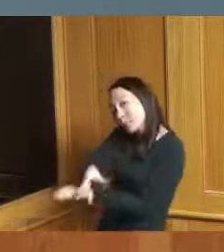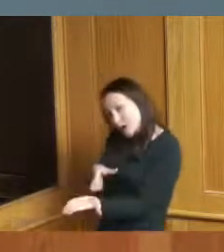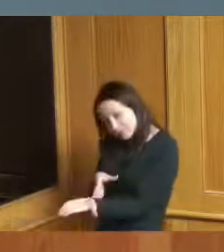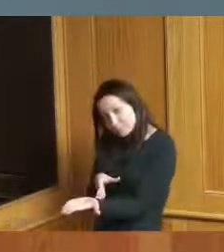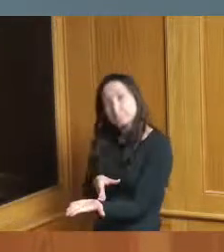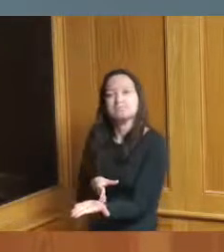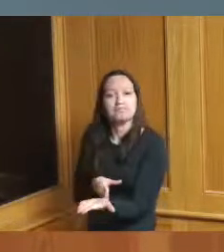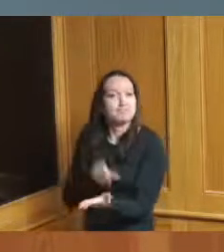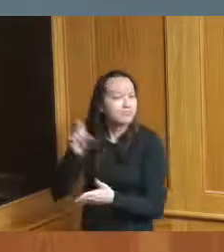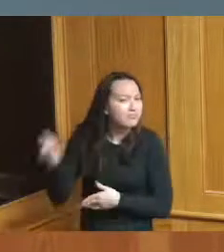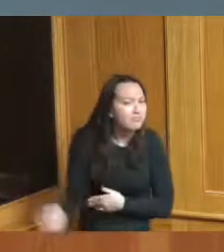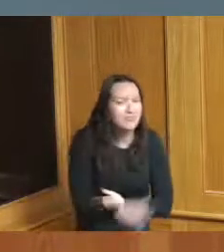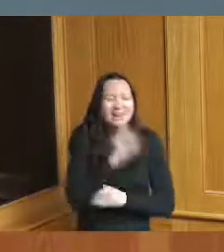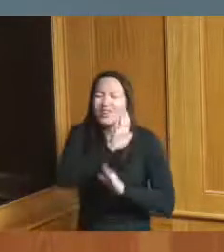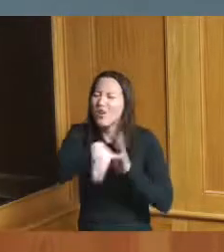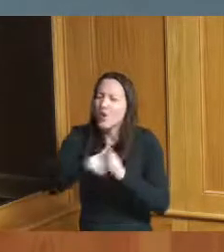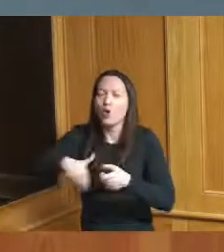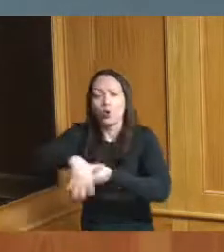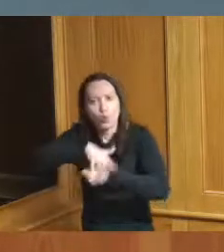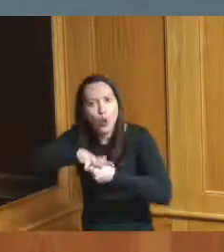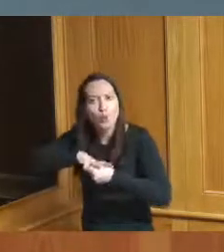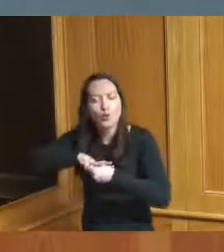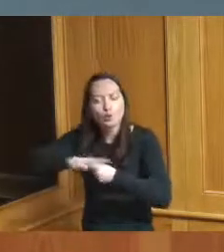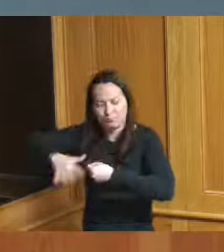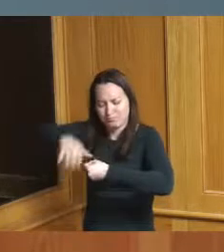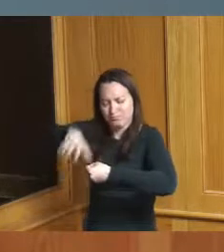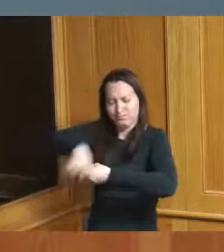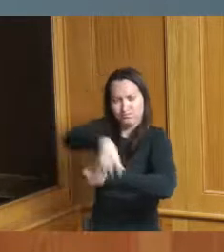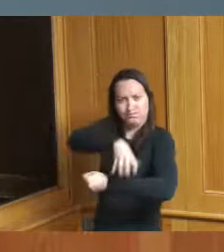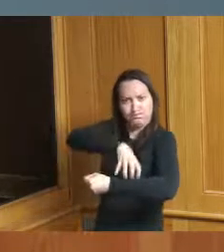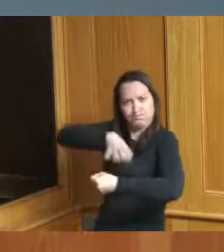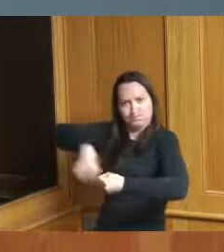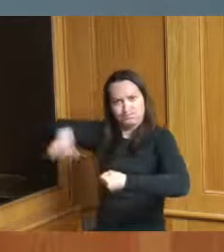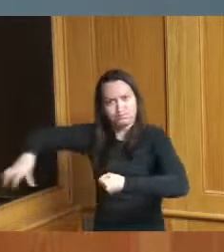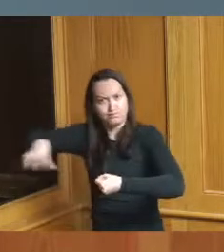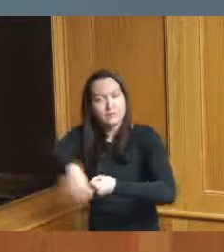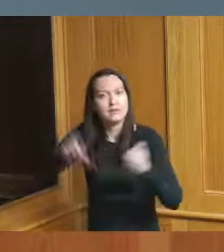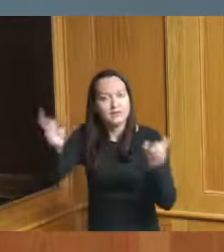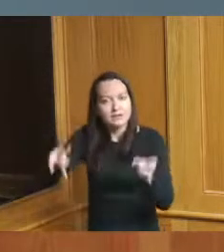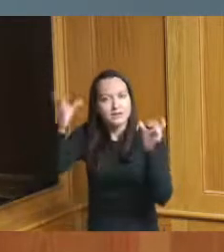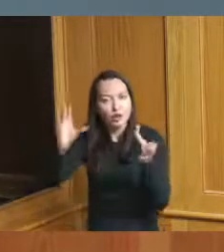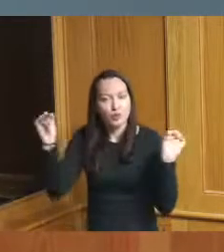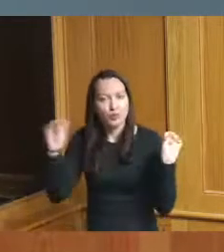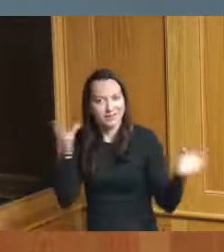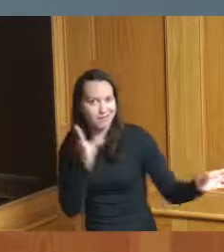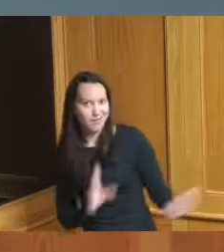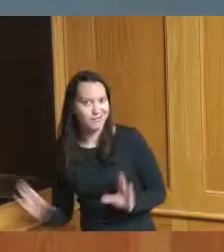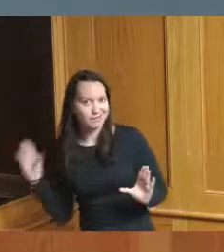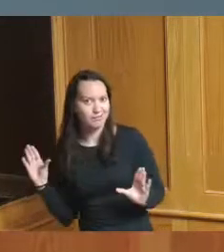of any and all local and inter-jurisdictional disaster emergency plans which are applicable